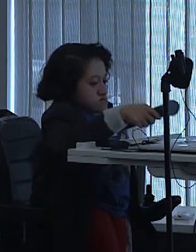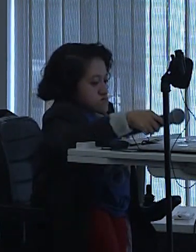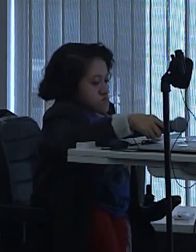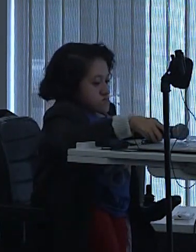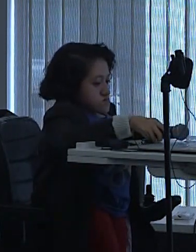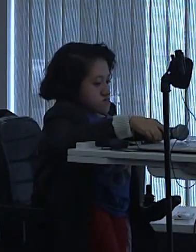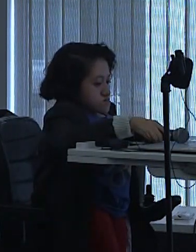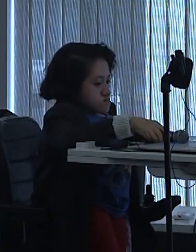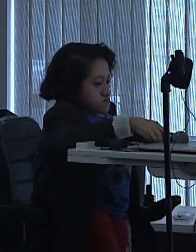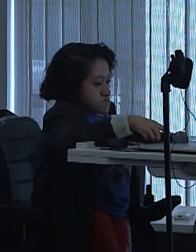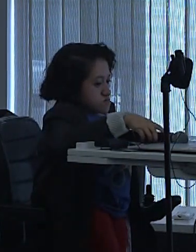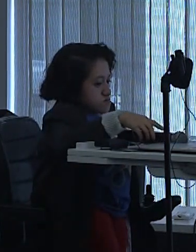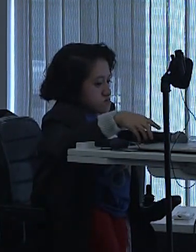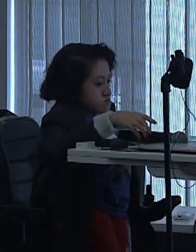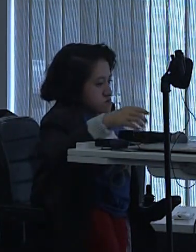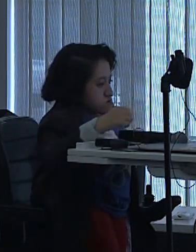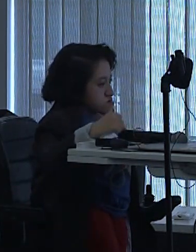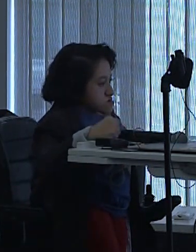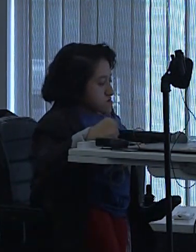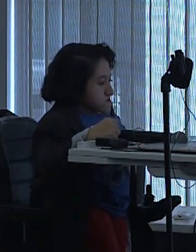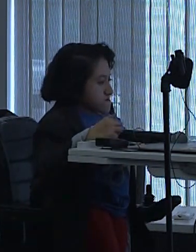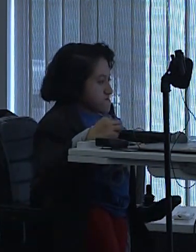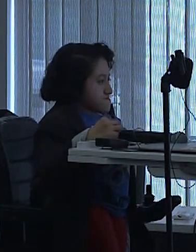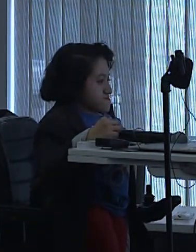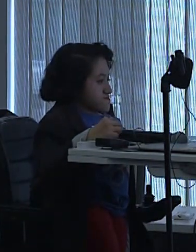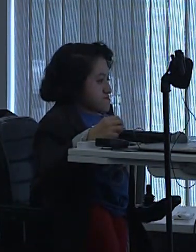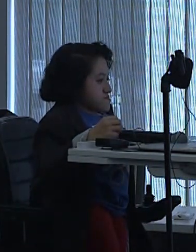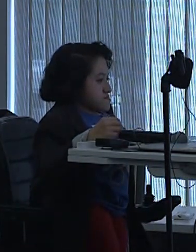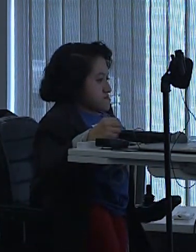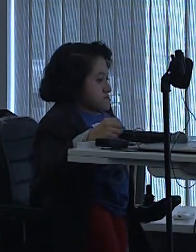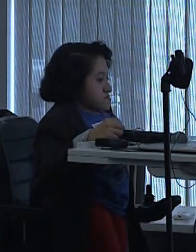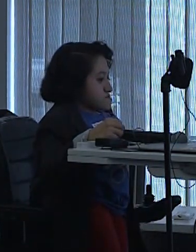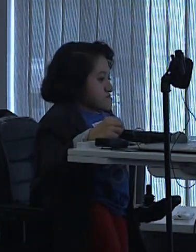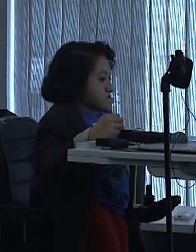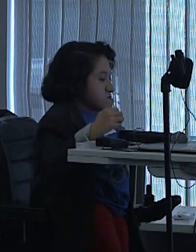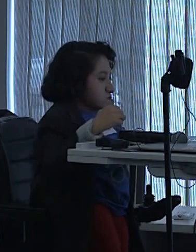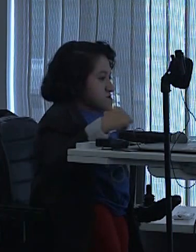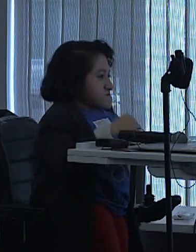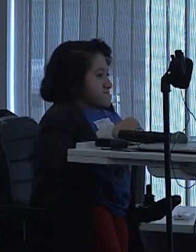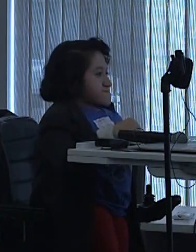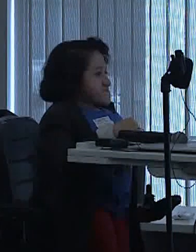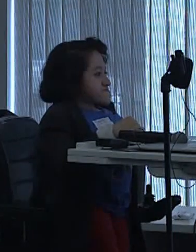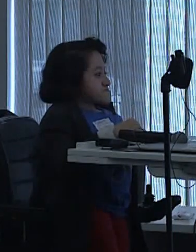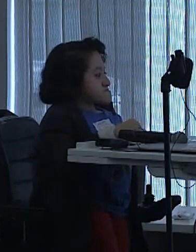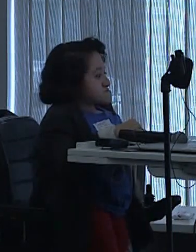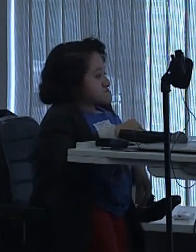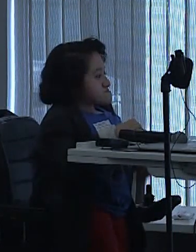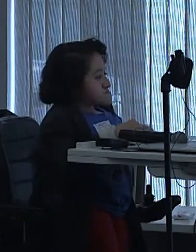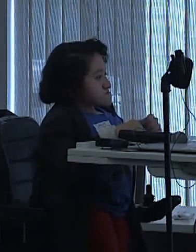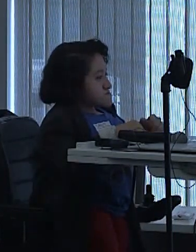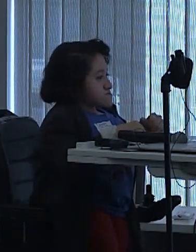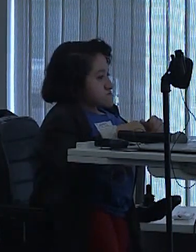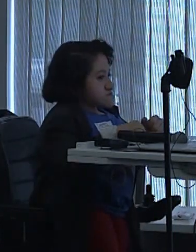which are Mexico's southern states near Guatemala. And so, this train, people, poor people,